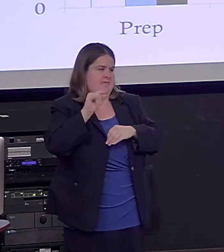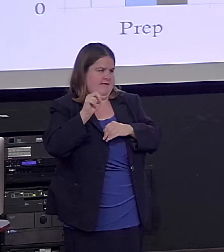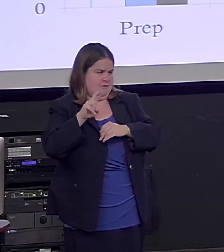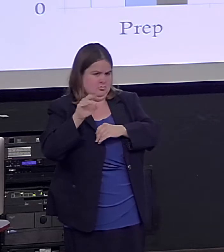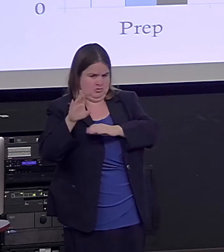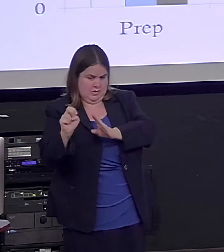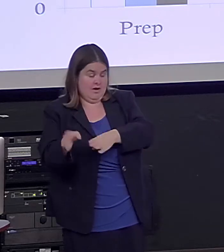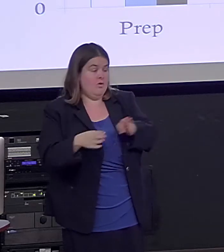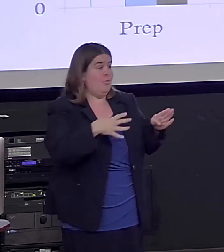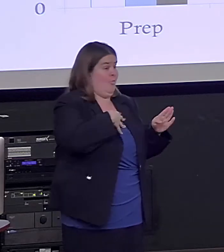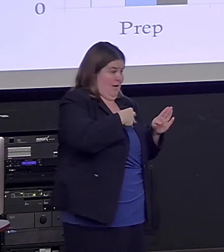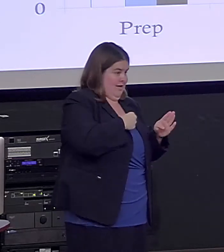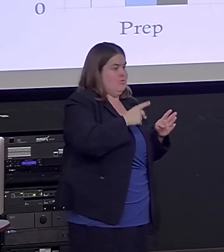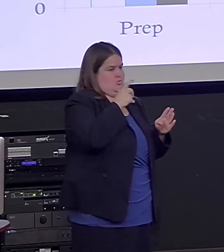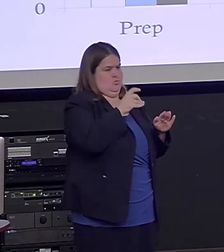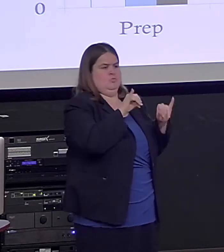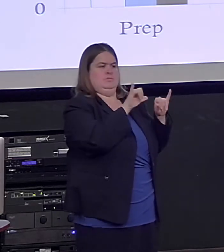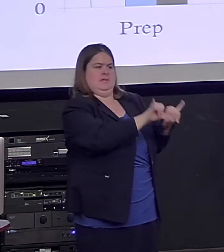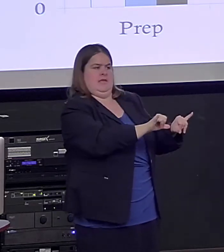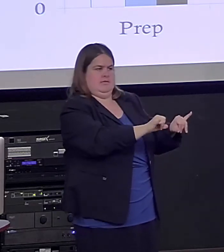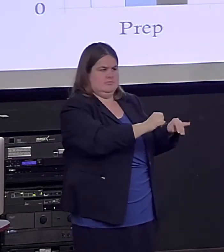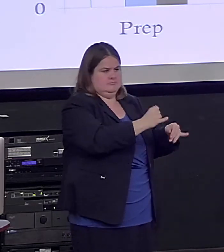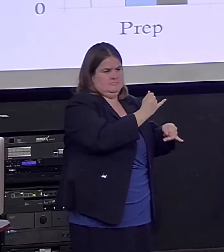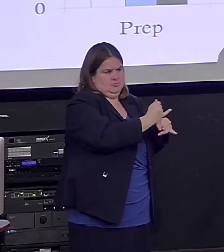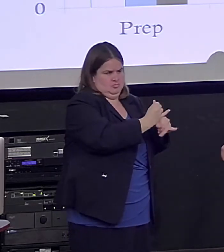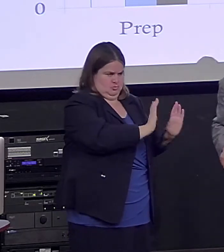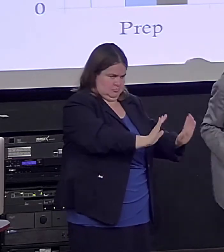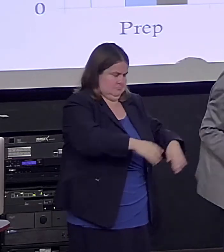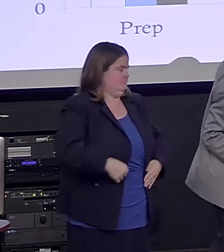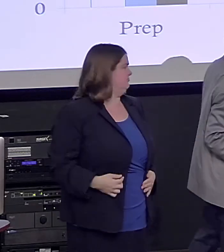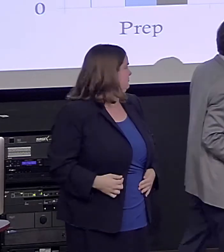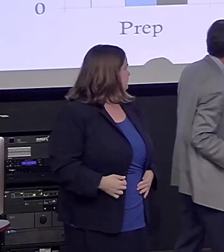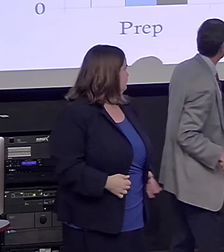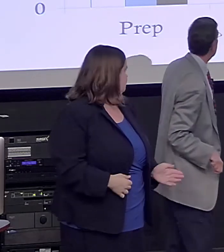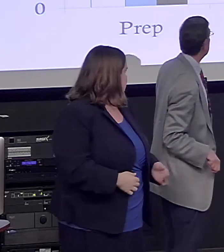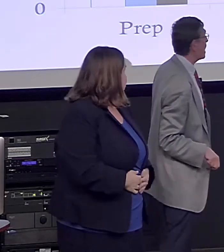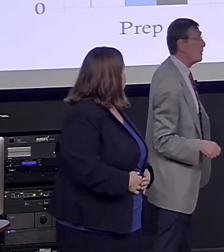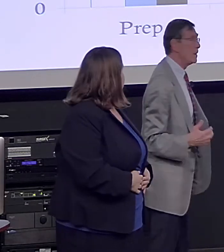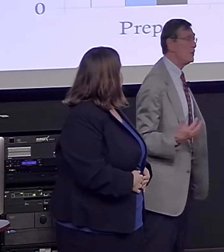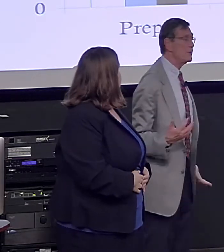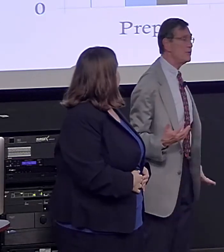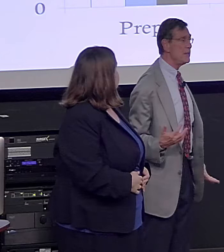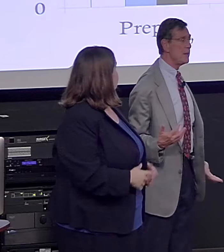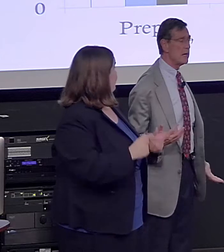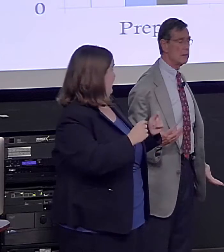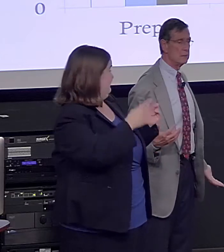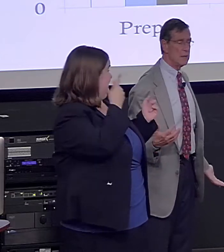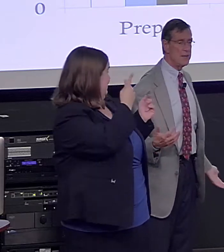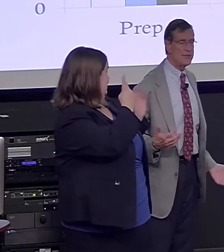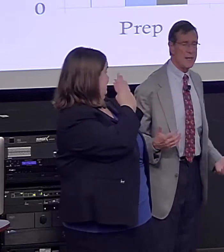And the white bar are the children randomized to care as usual. And what you can see there is that